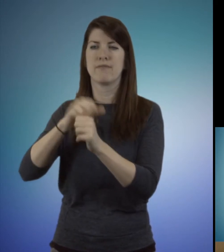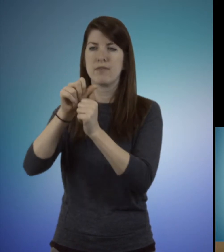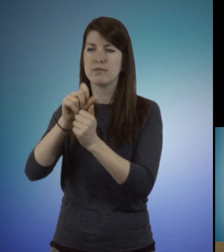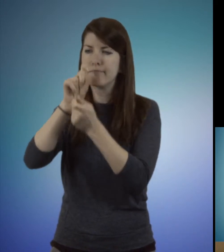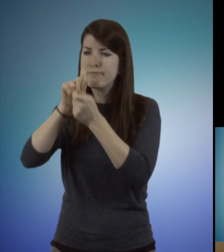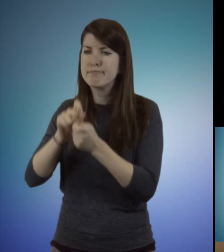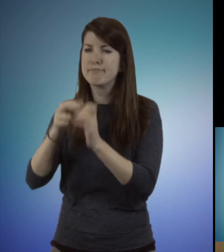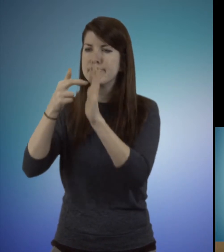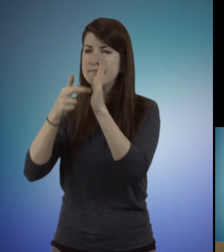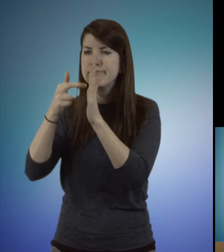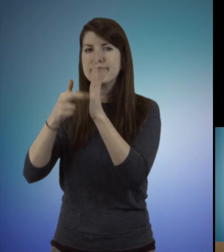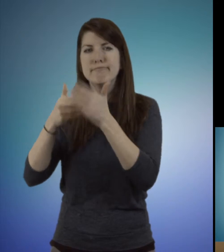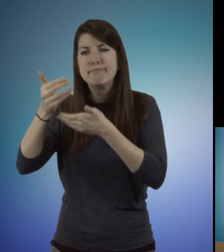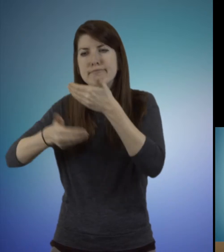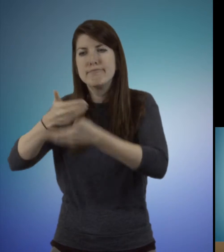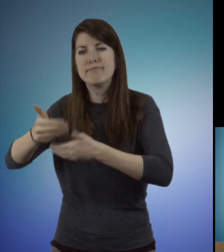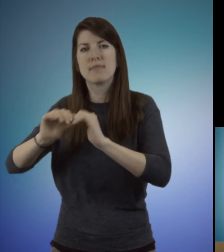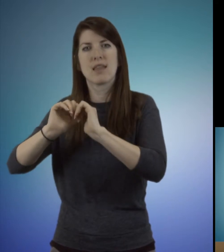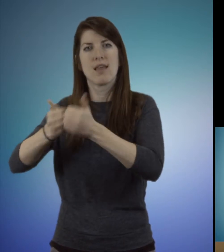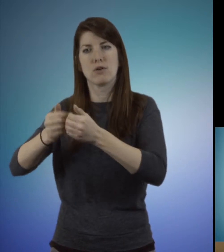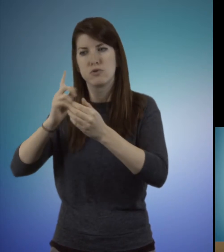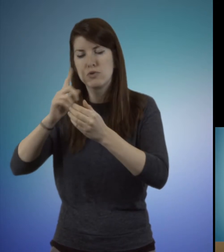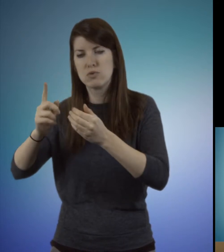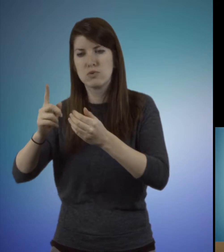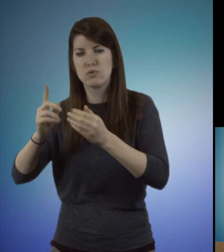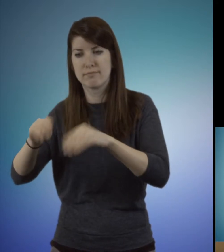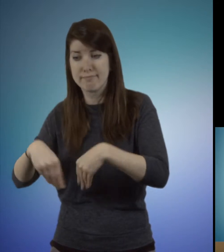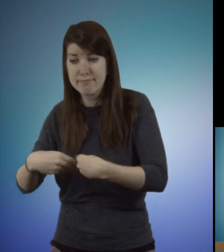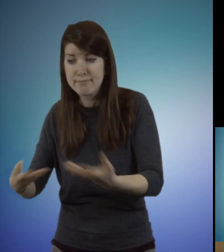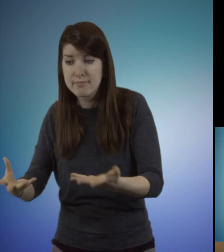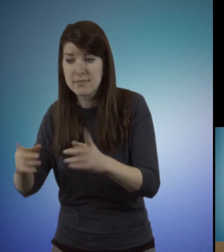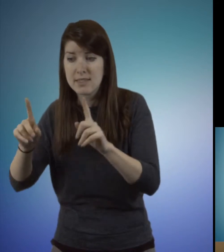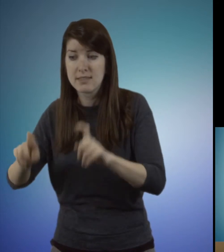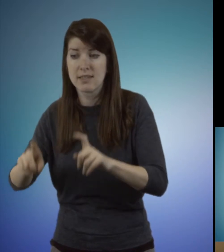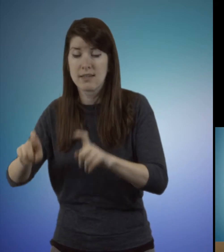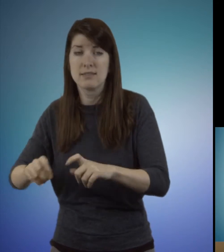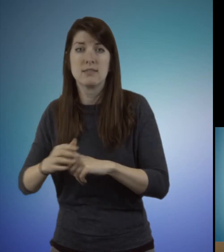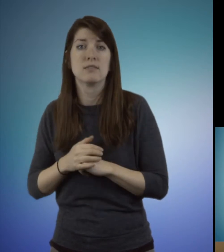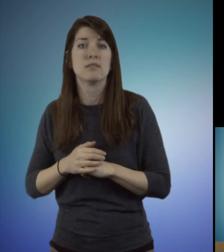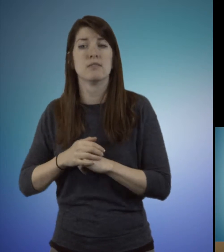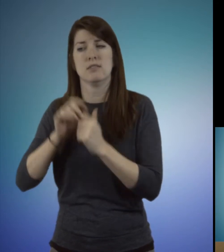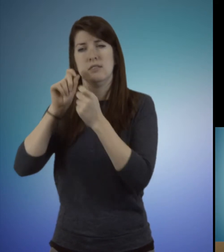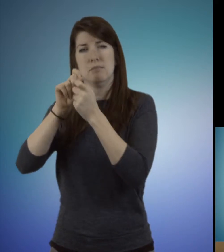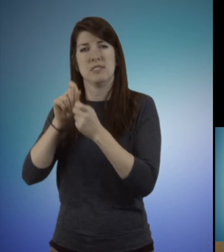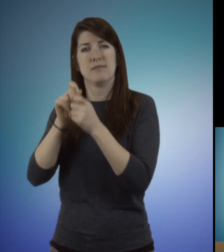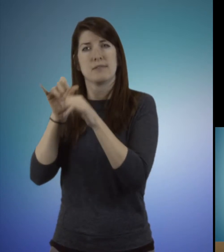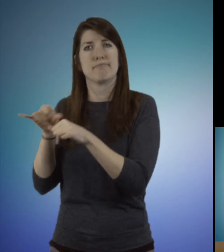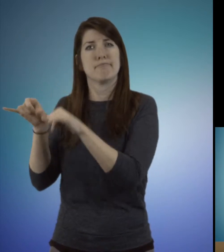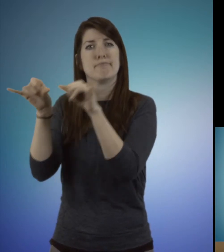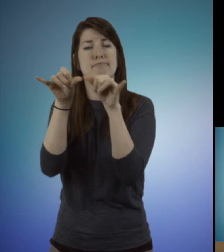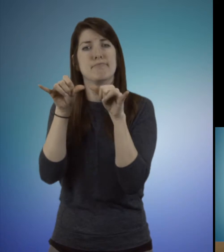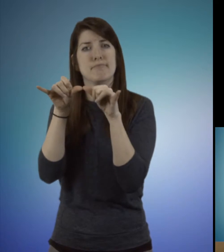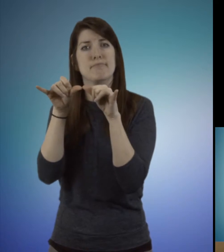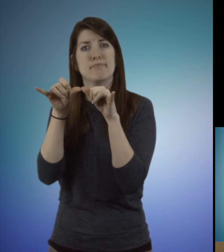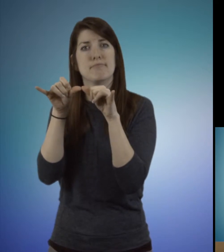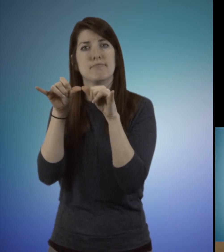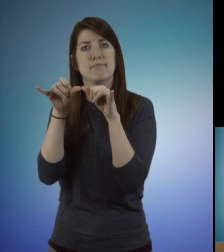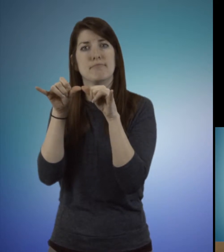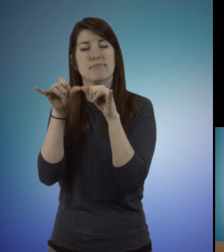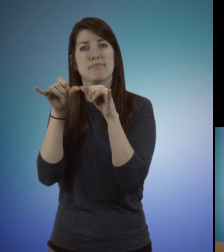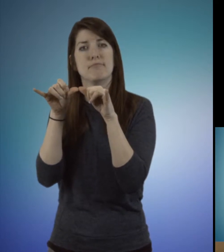that follows specific protocols on how to give the test, specific standards on how you need